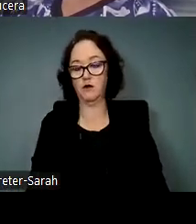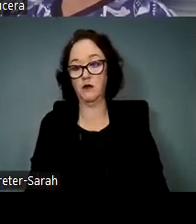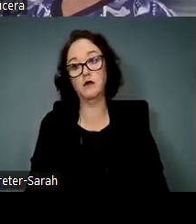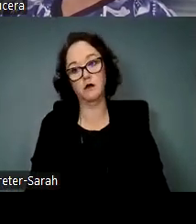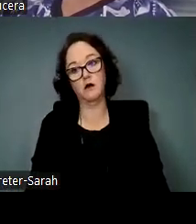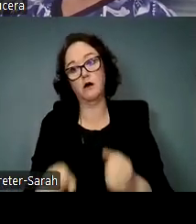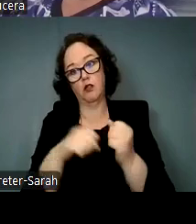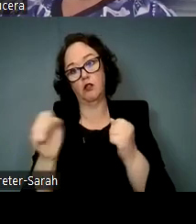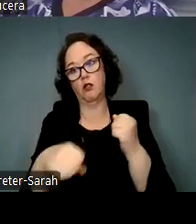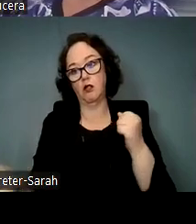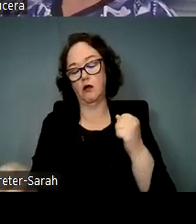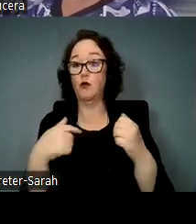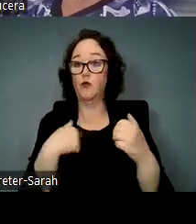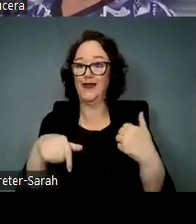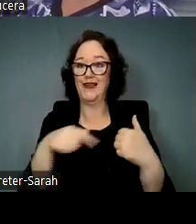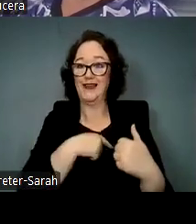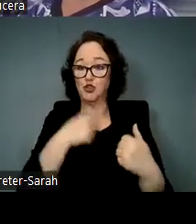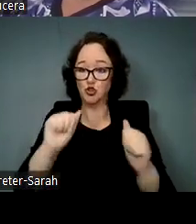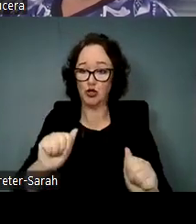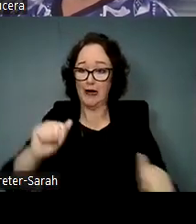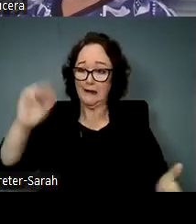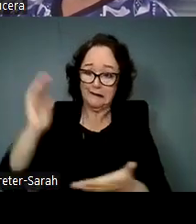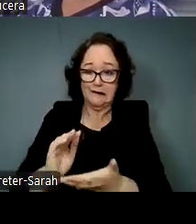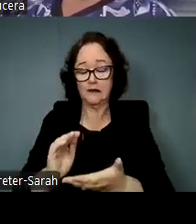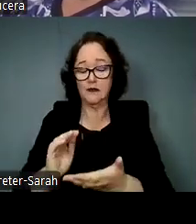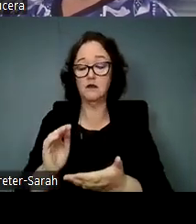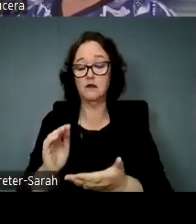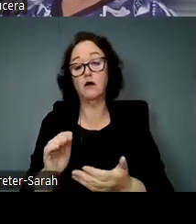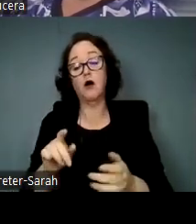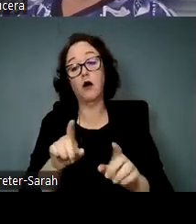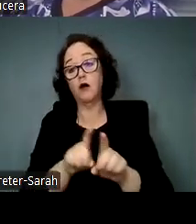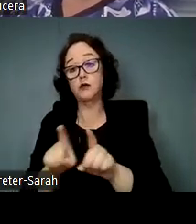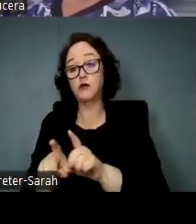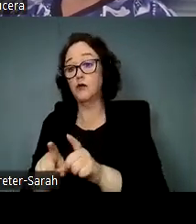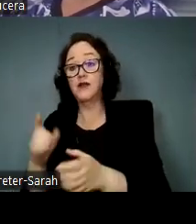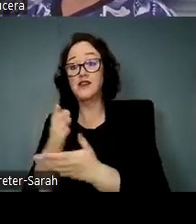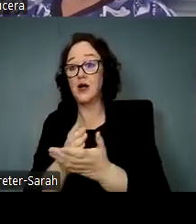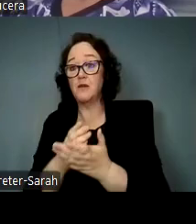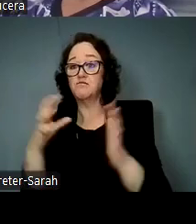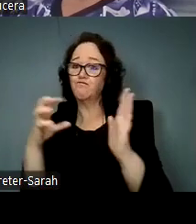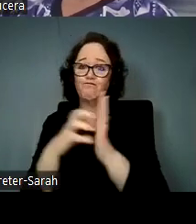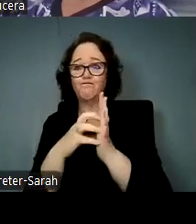as we could. There were also sections of the waiver that we did not even comment on, because we felt like we didn't have